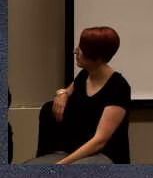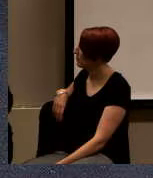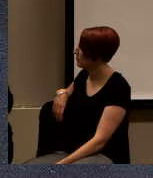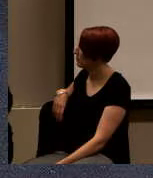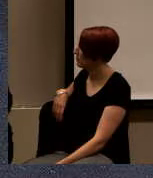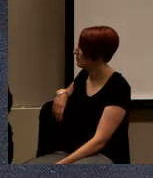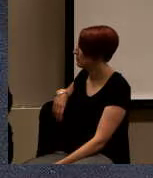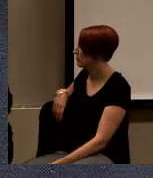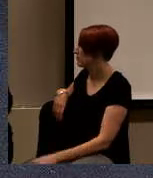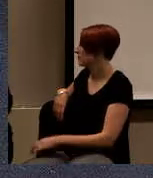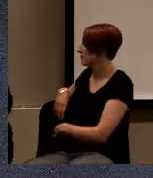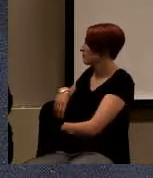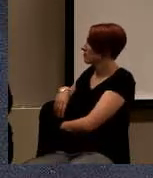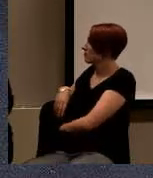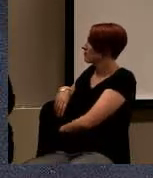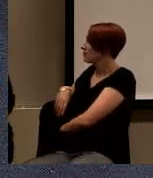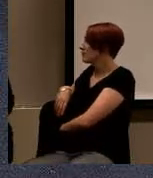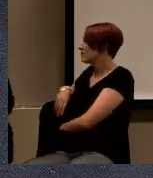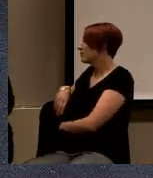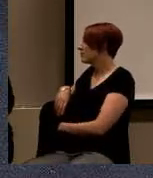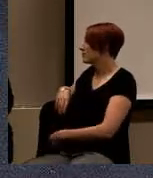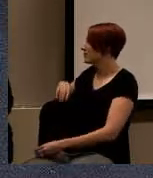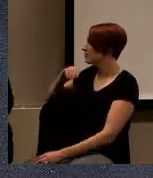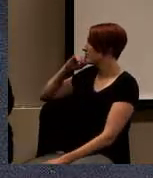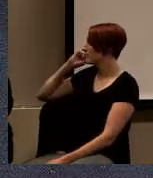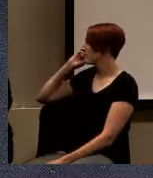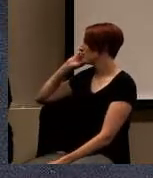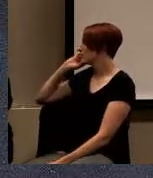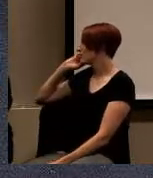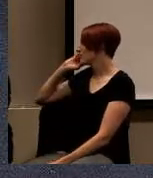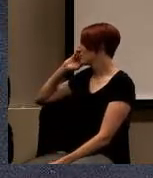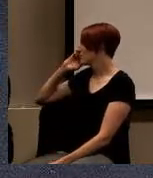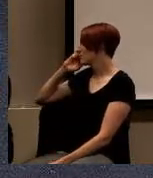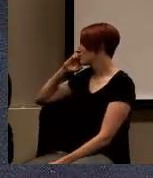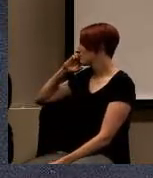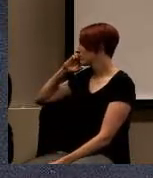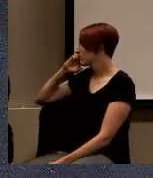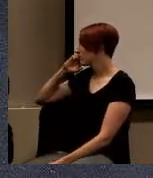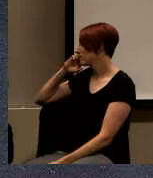And getting them to say, hey if I have more than three fender-benders in six months, then yeah,